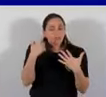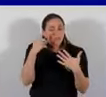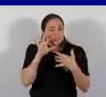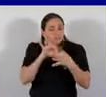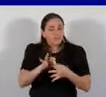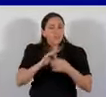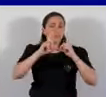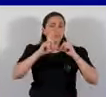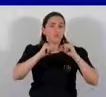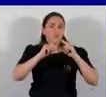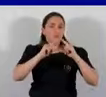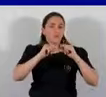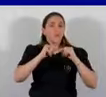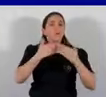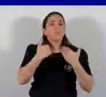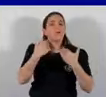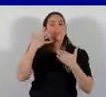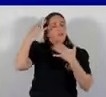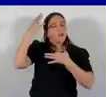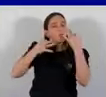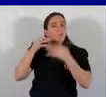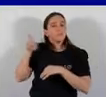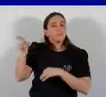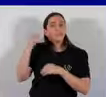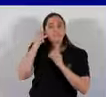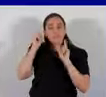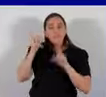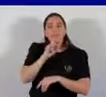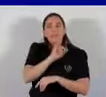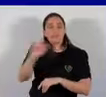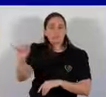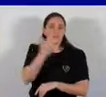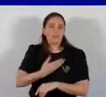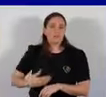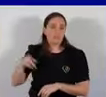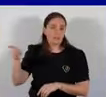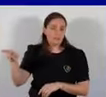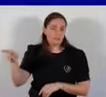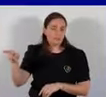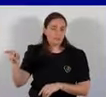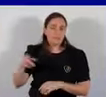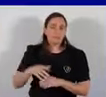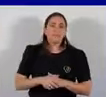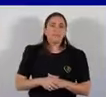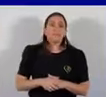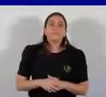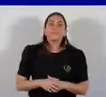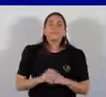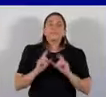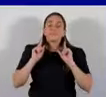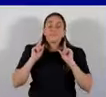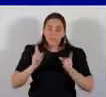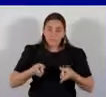Or with regulations That is quantifiable